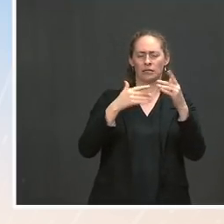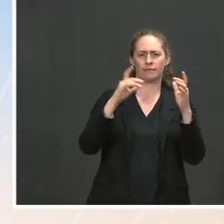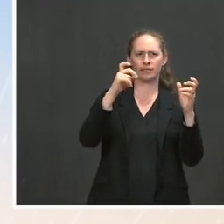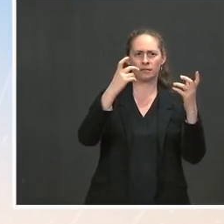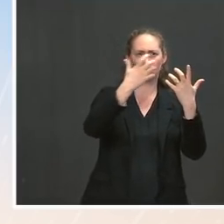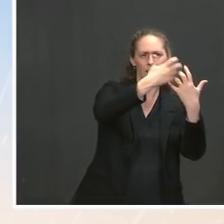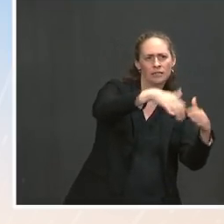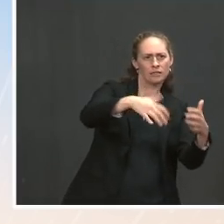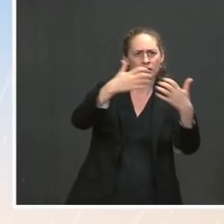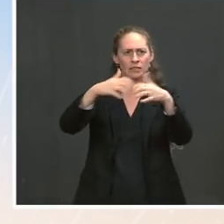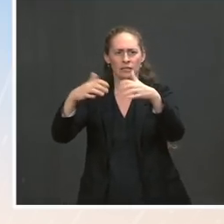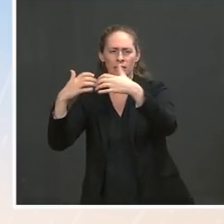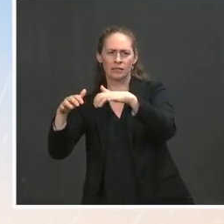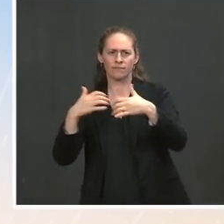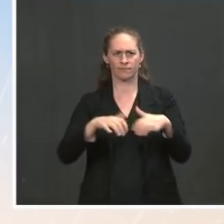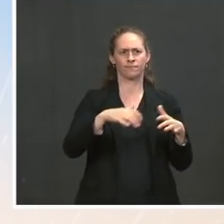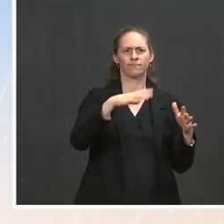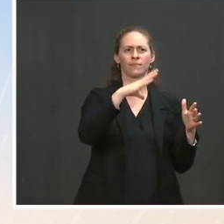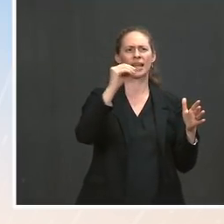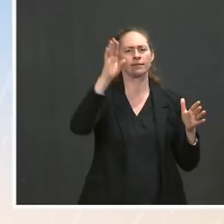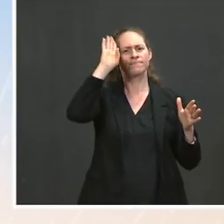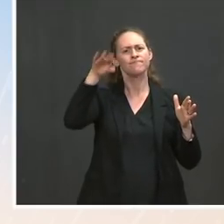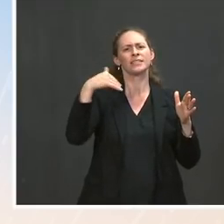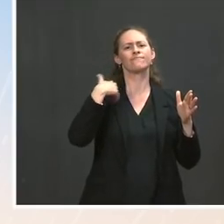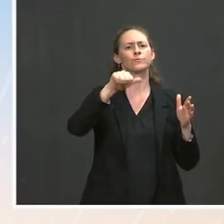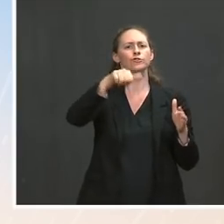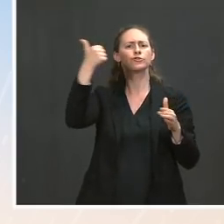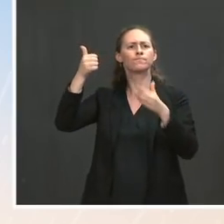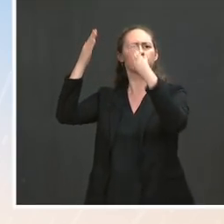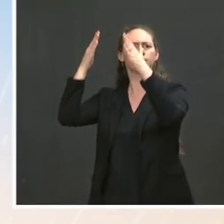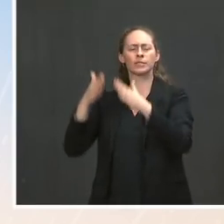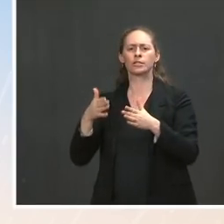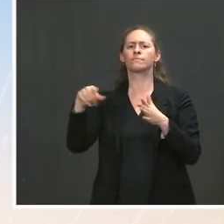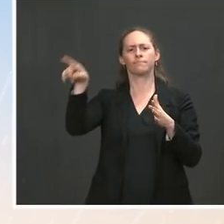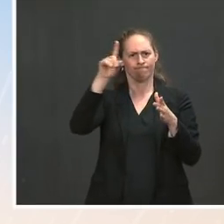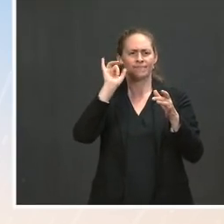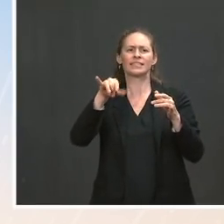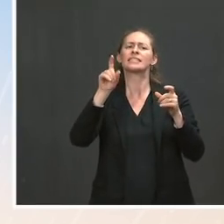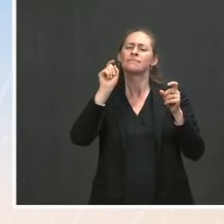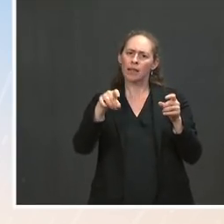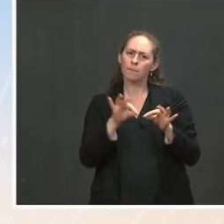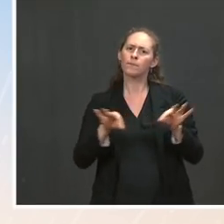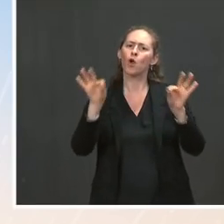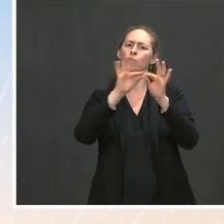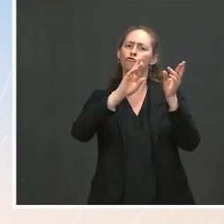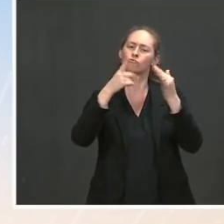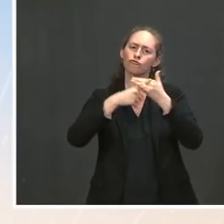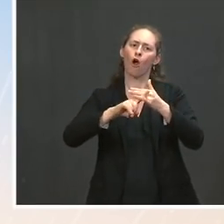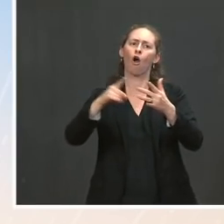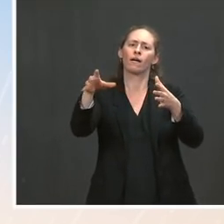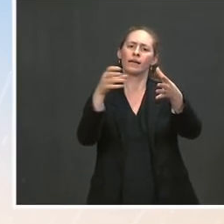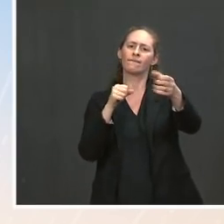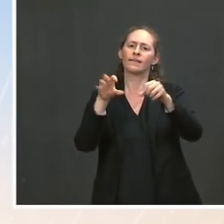Any withdrawal plan will be informed by consultation with key leaders within the administration and the thinking of our partners and allies,